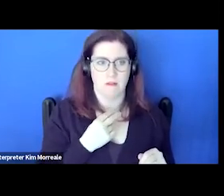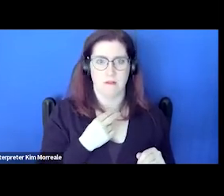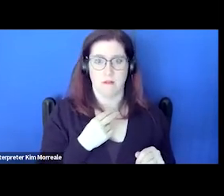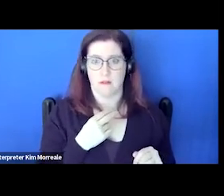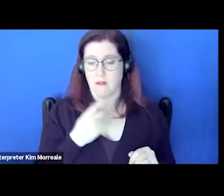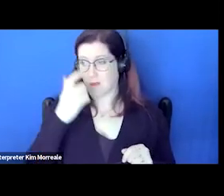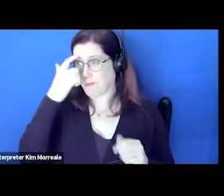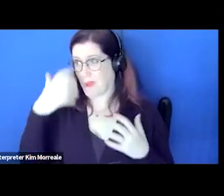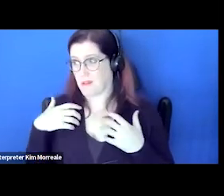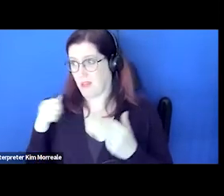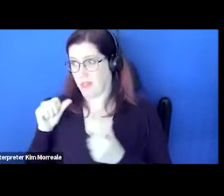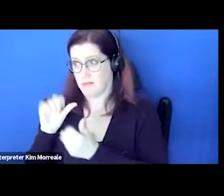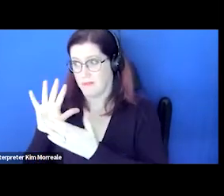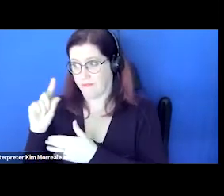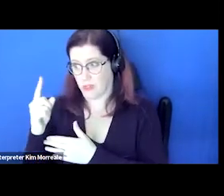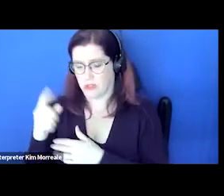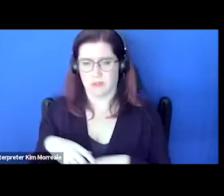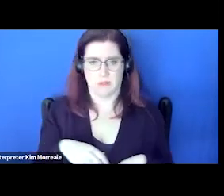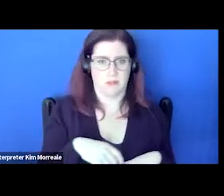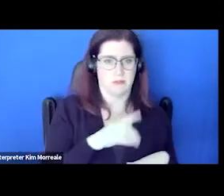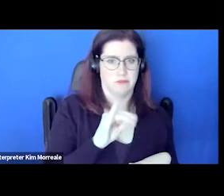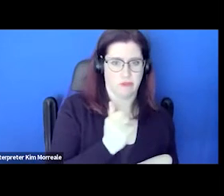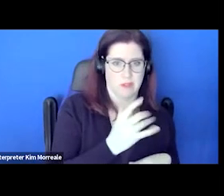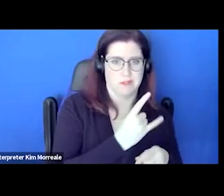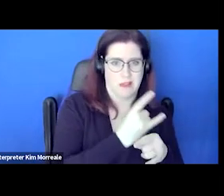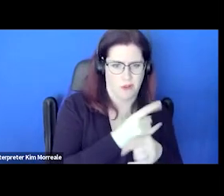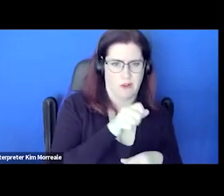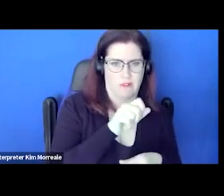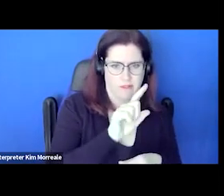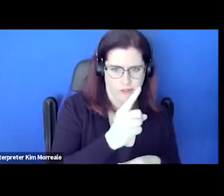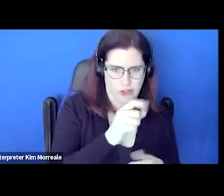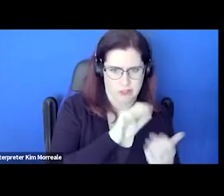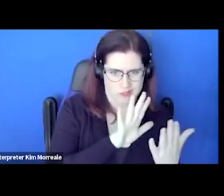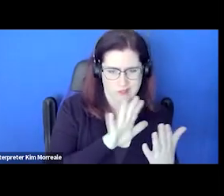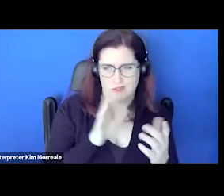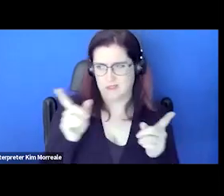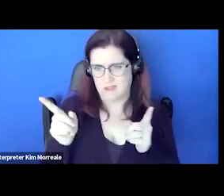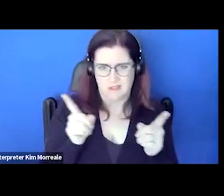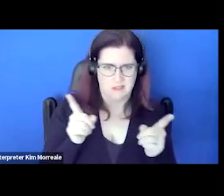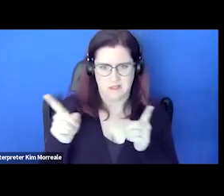or do you treat the chemical dependency? So I made sure that I helped her access,